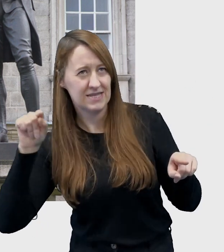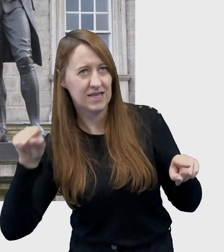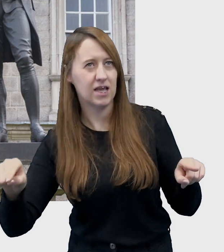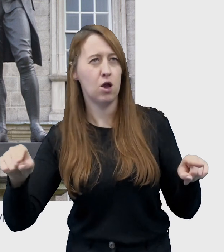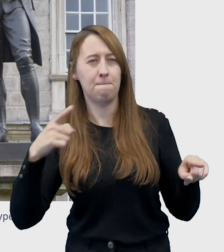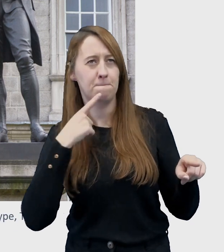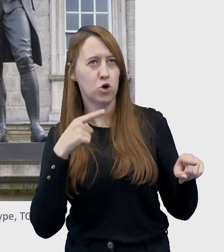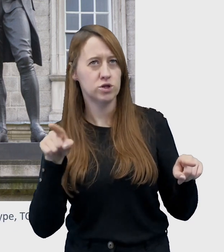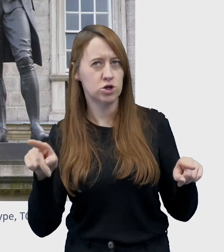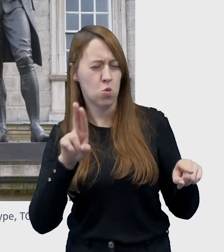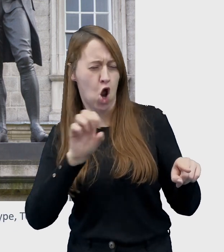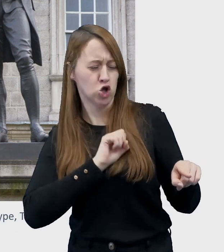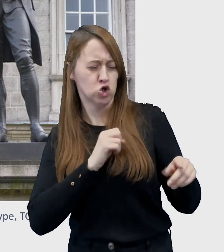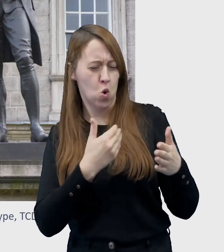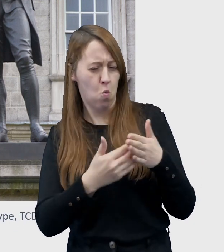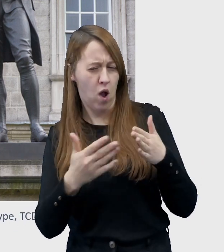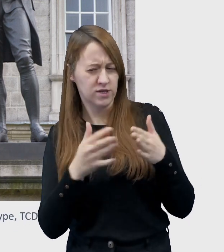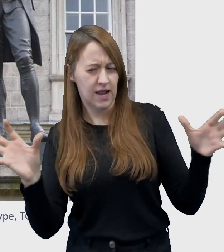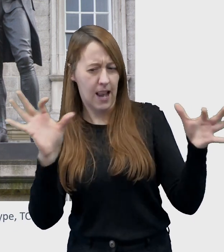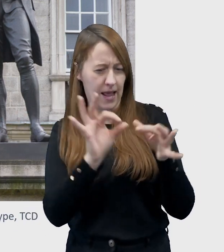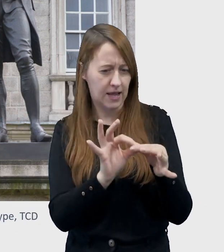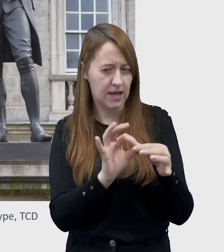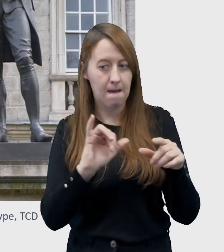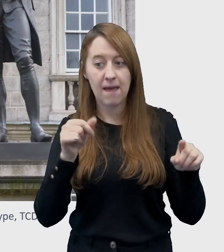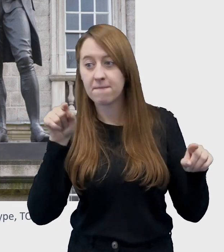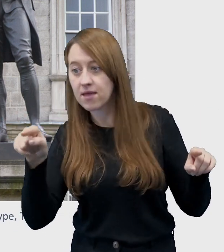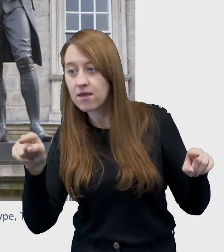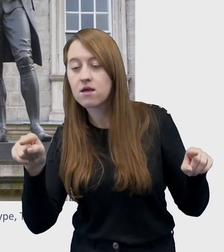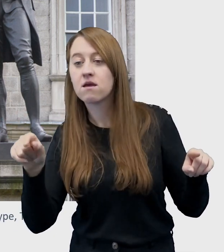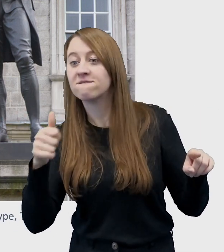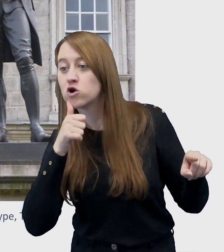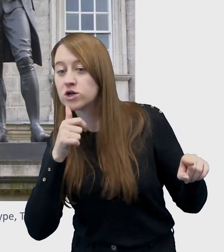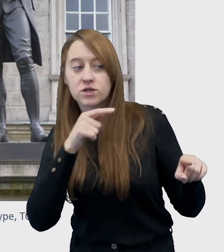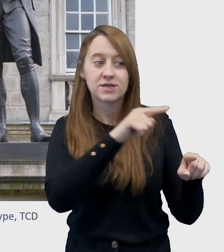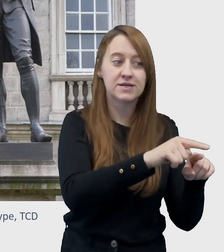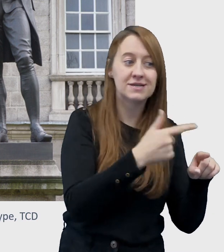Is it a reproduction, something which came after that? Is it a sketch model which came before it?